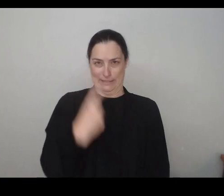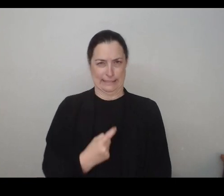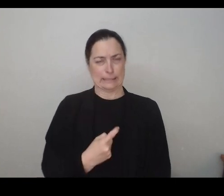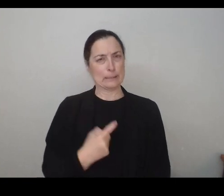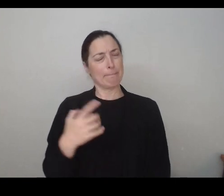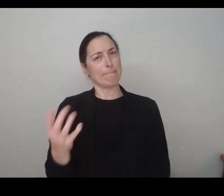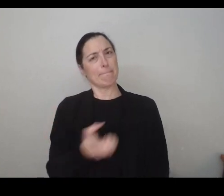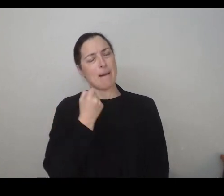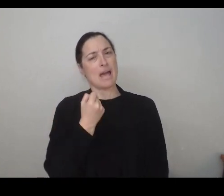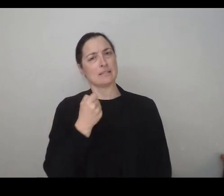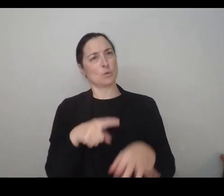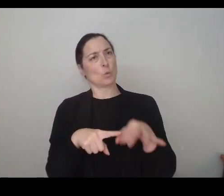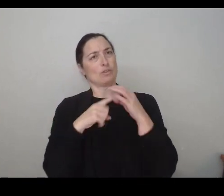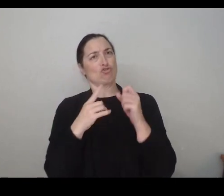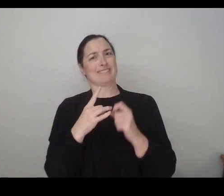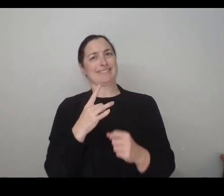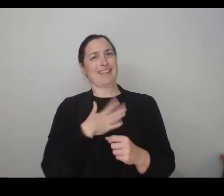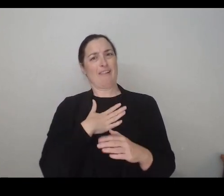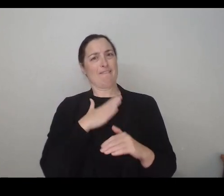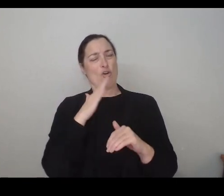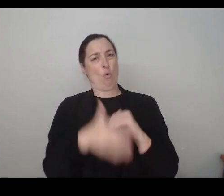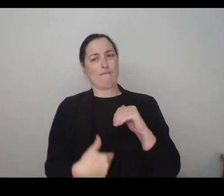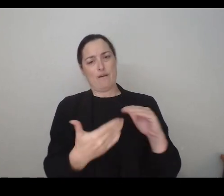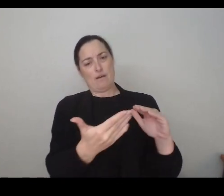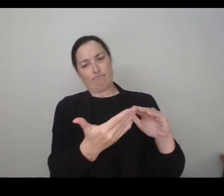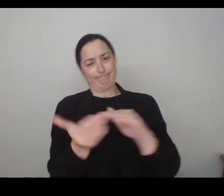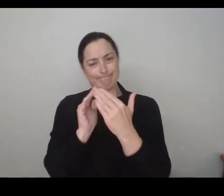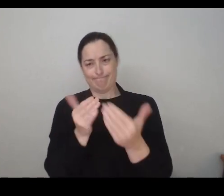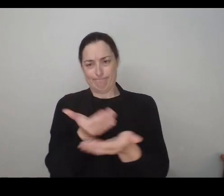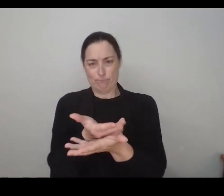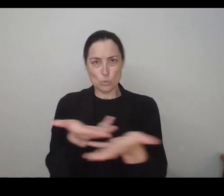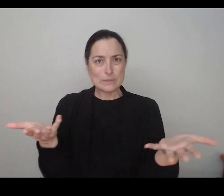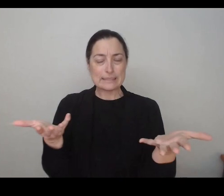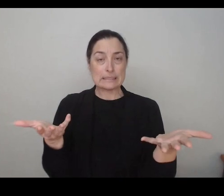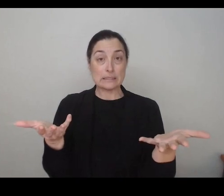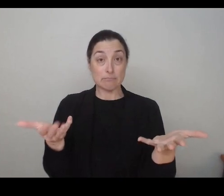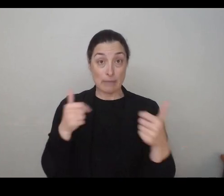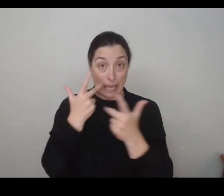toward population and communities, hosting an exhibition like this one